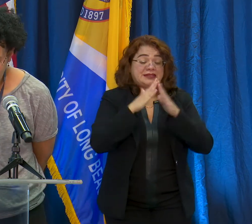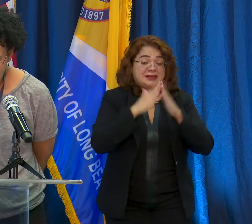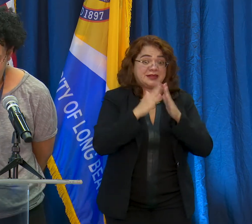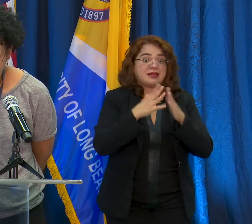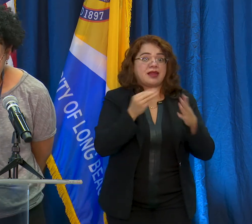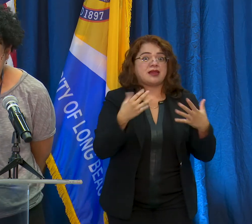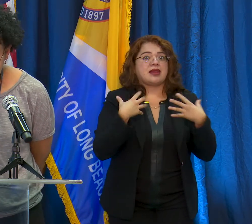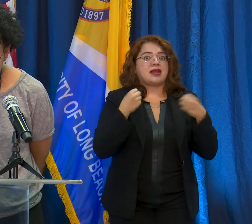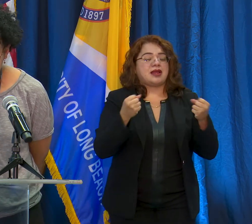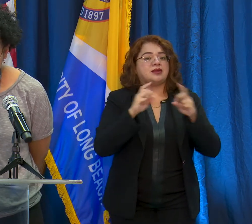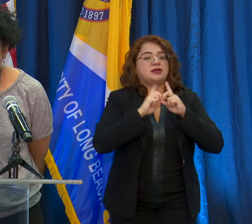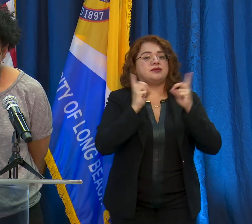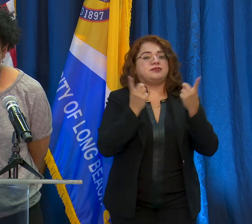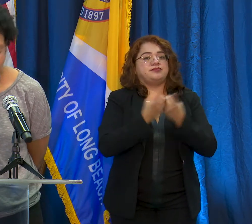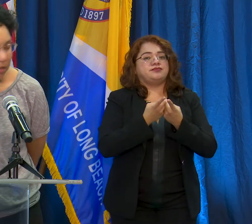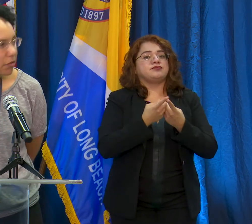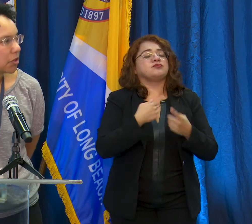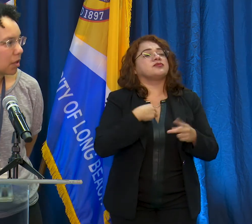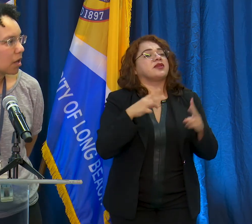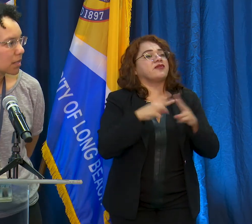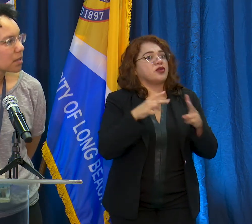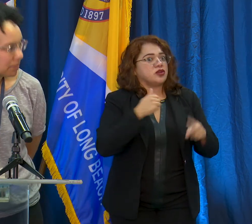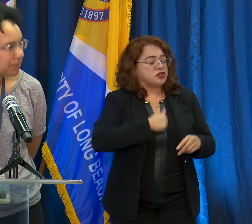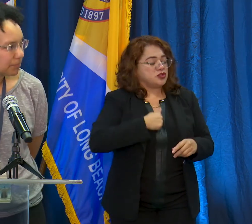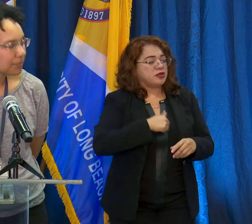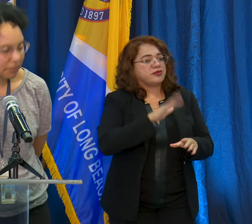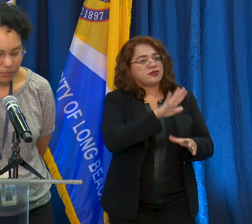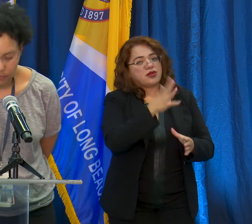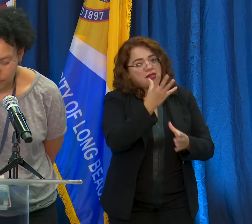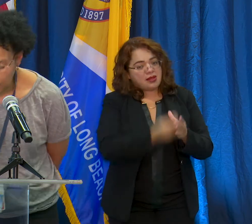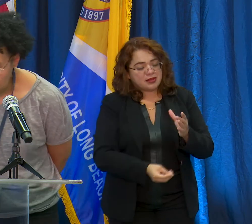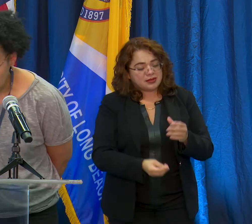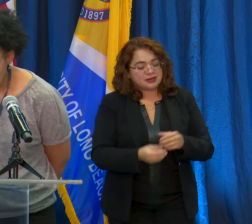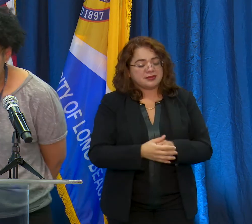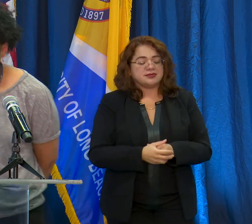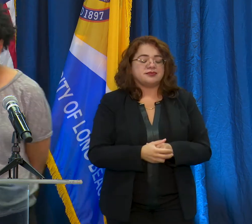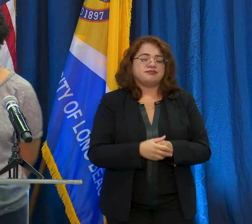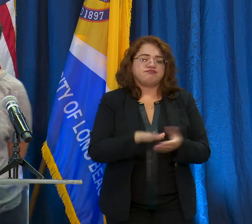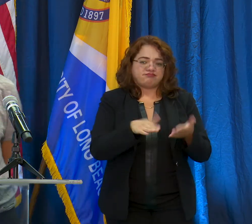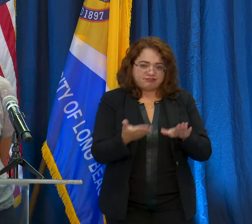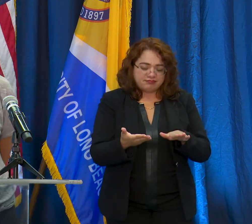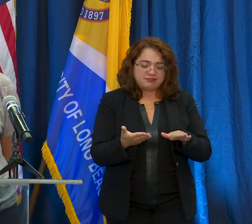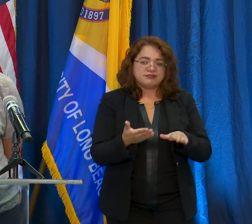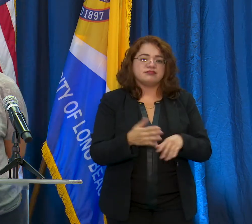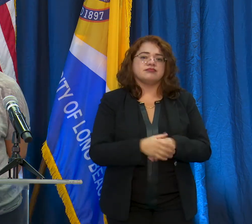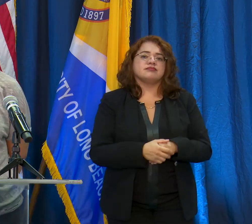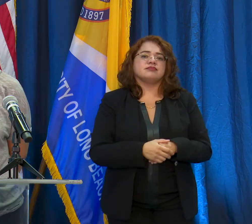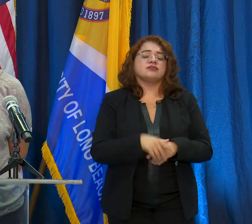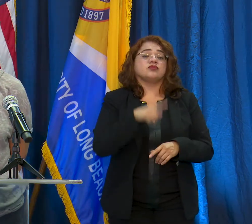that we were sorry for your loss and you and your family are in our